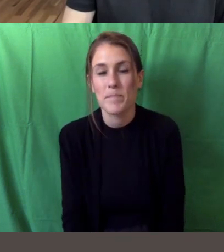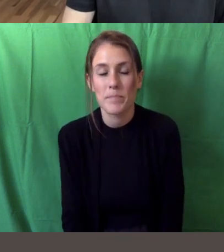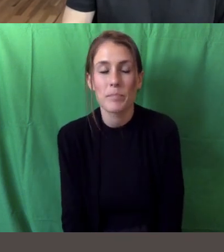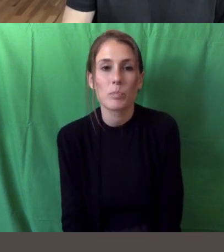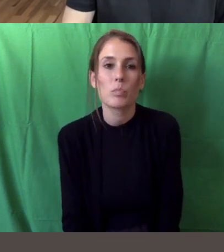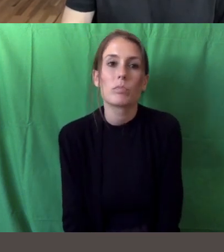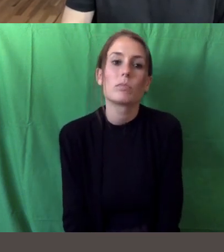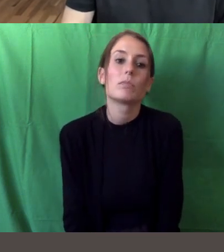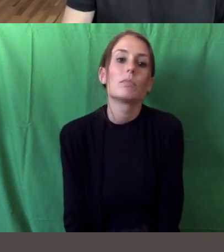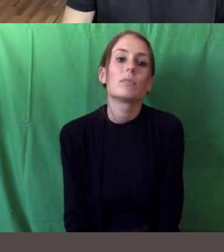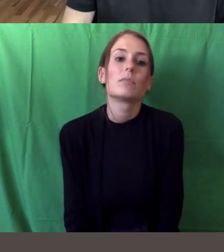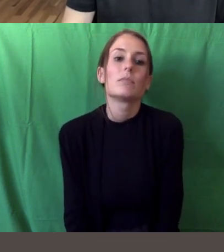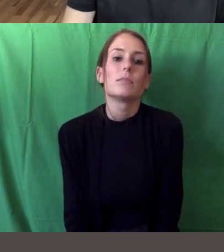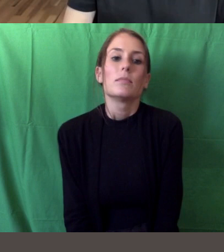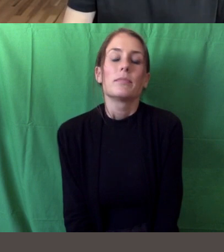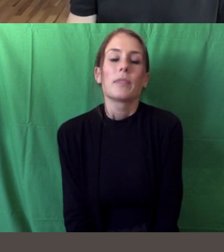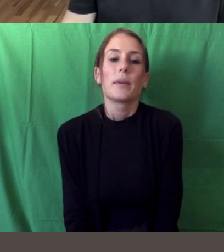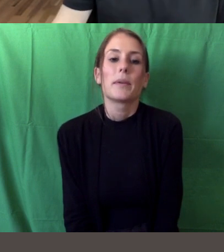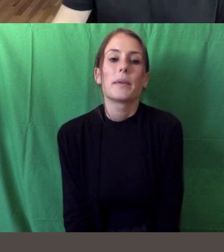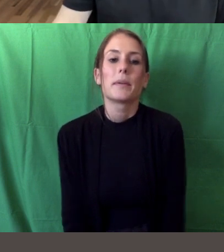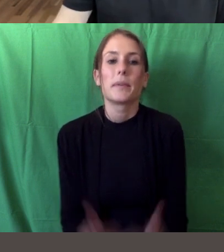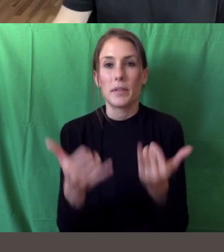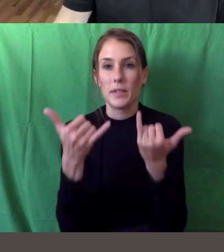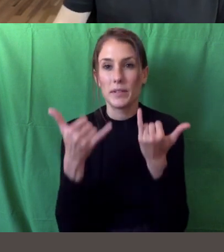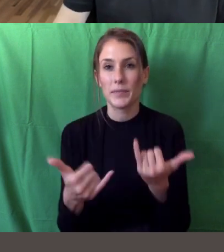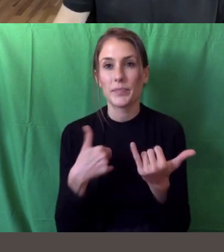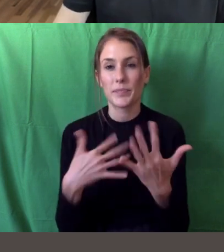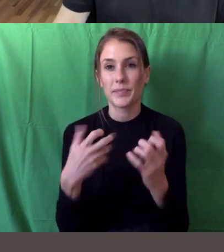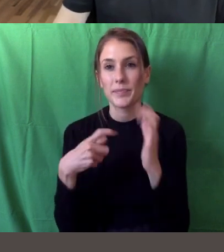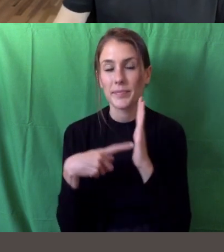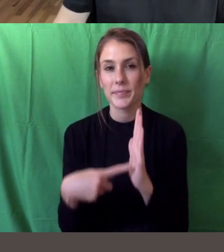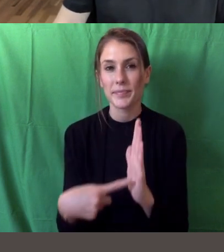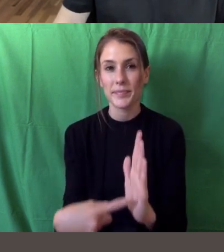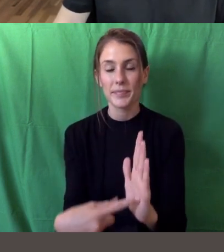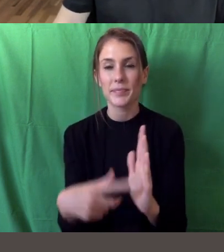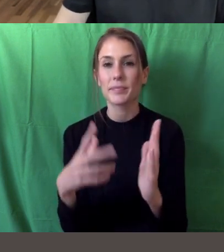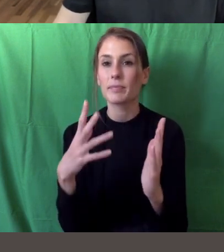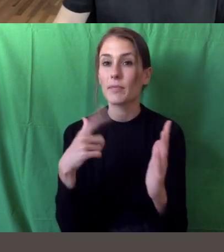All right, now I want to show arguably like my favorite Azure